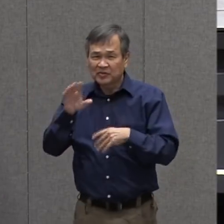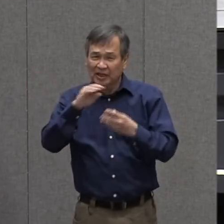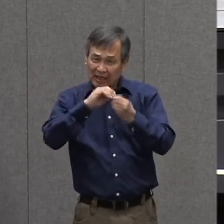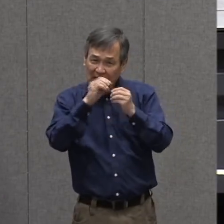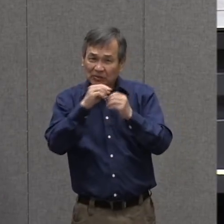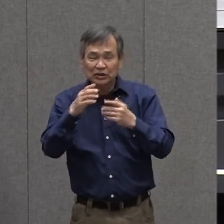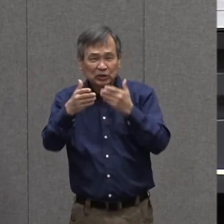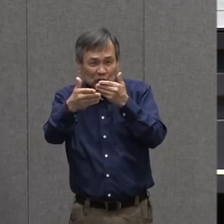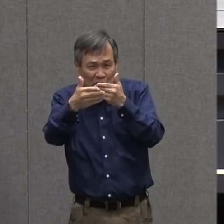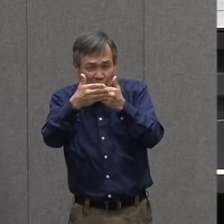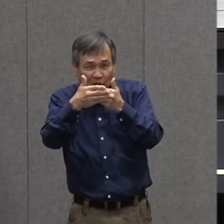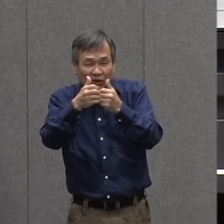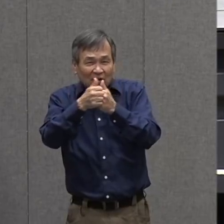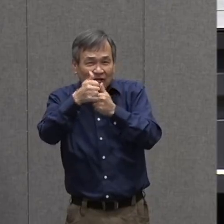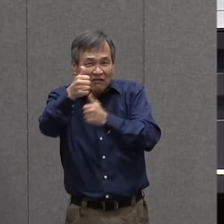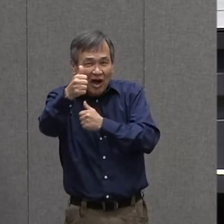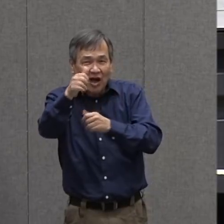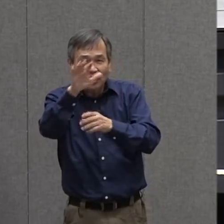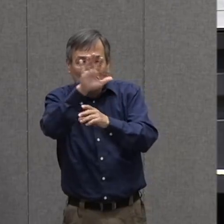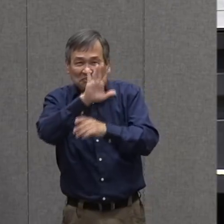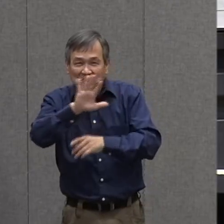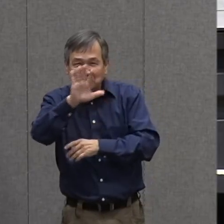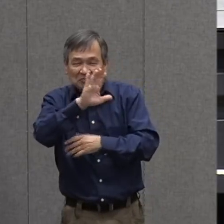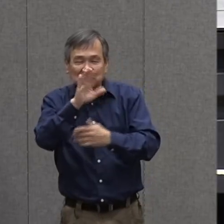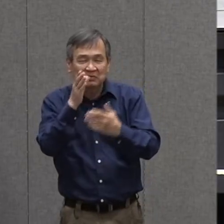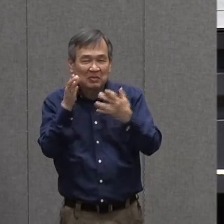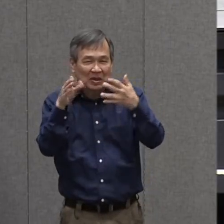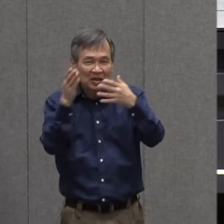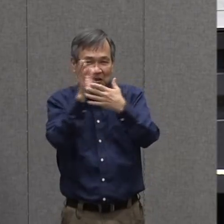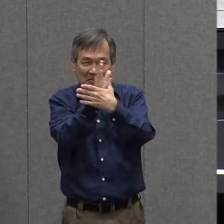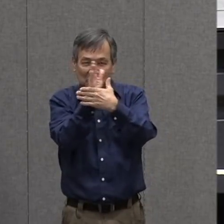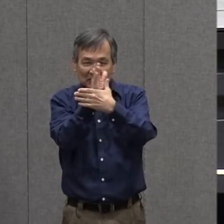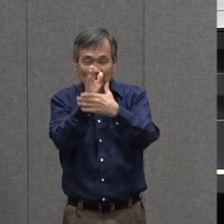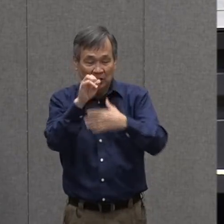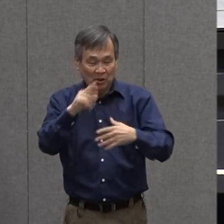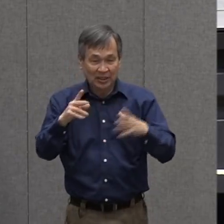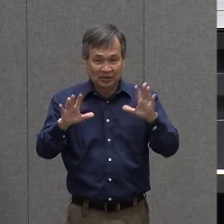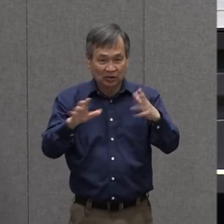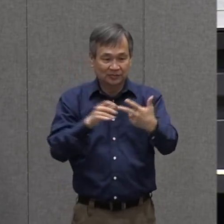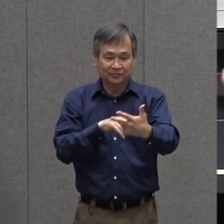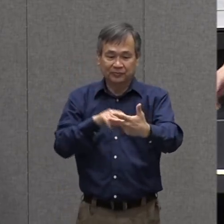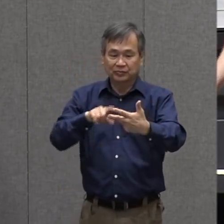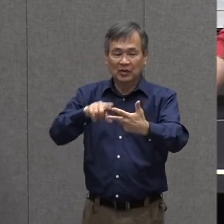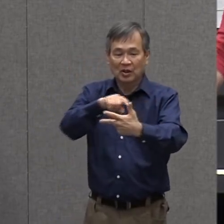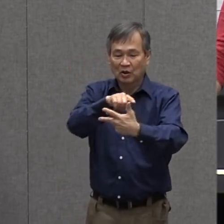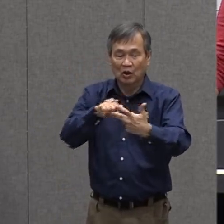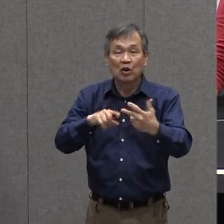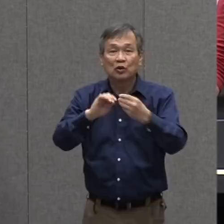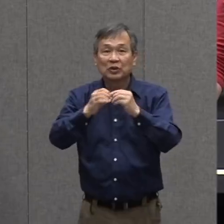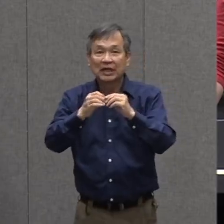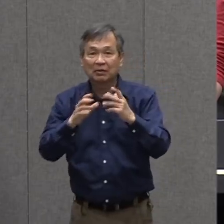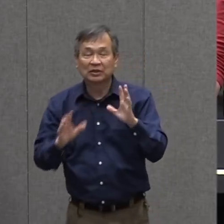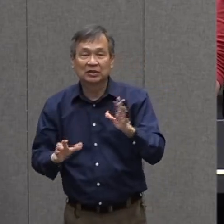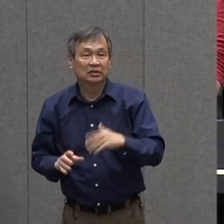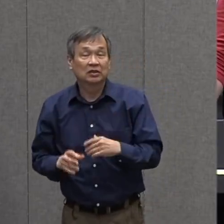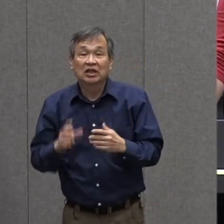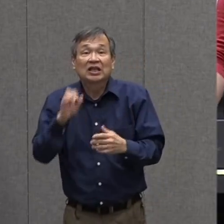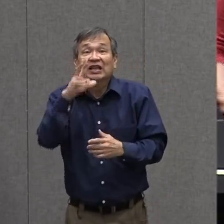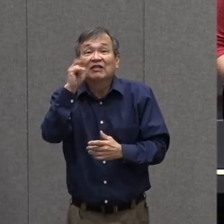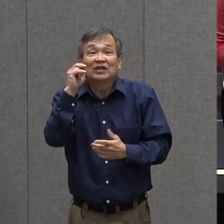Okay? So the first thing that we always wanna do and again you can pick any three numbers, you can go into the thousands if you wanna go into them